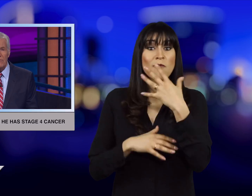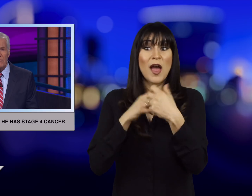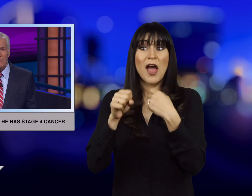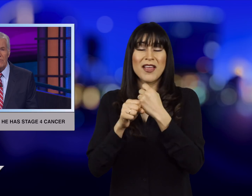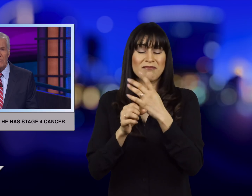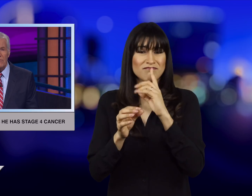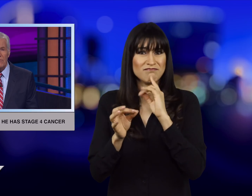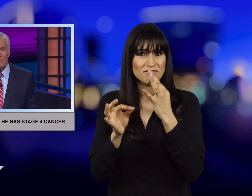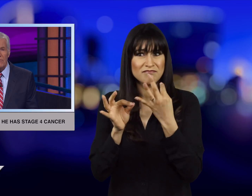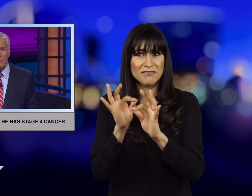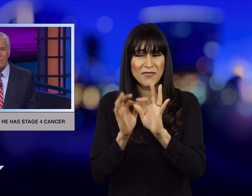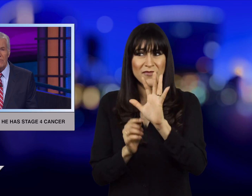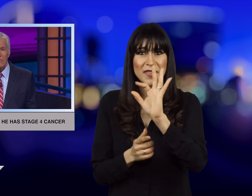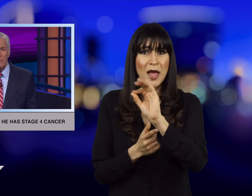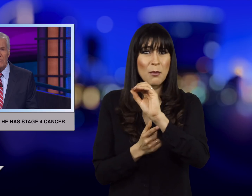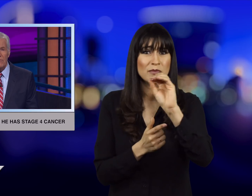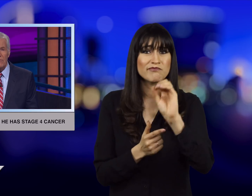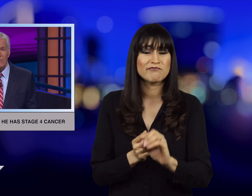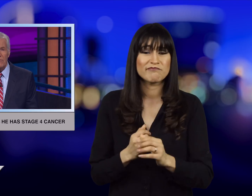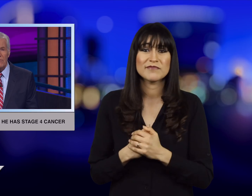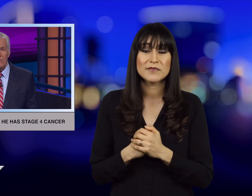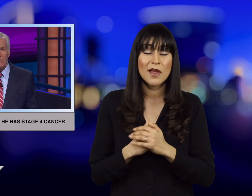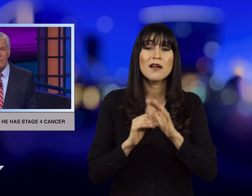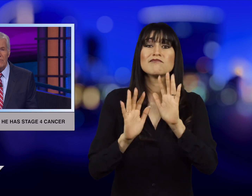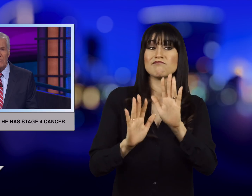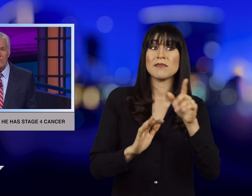rate of just 9 percent.